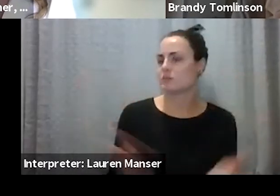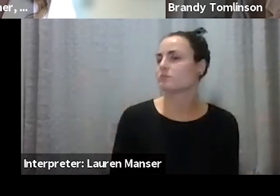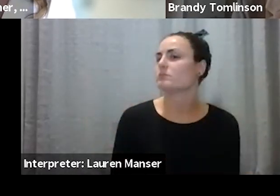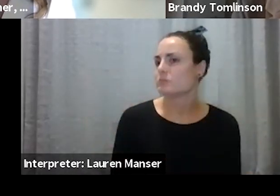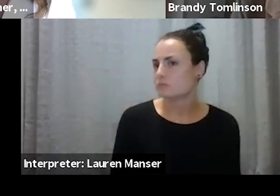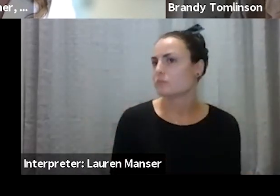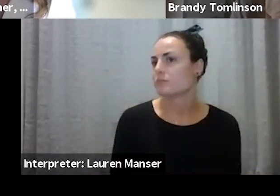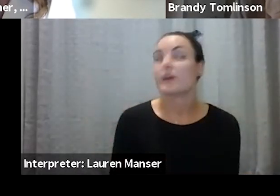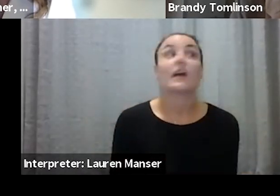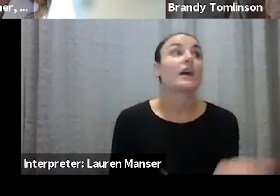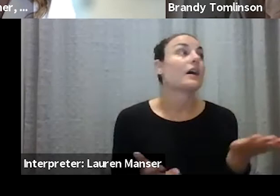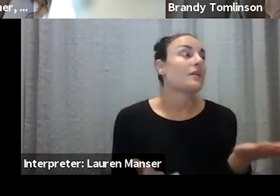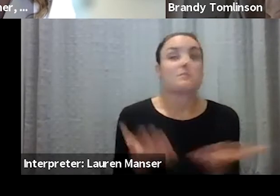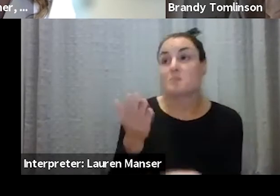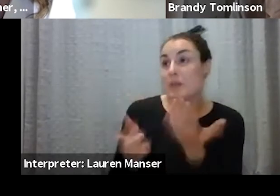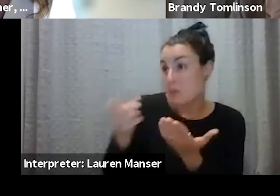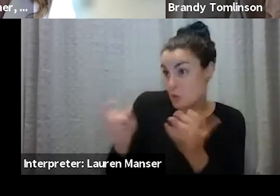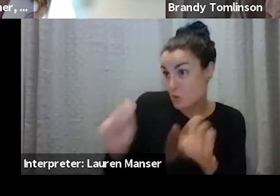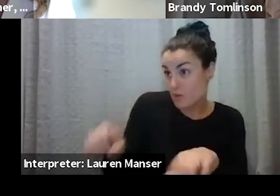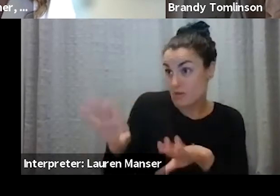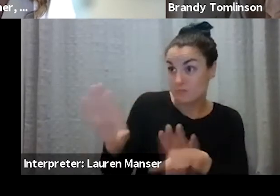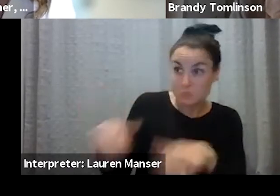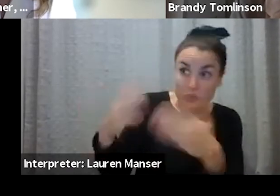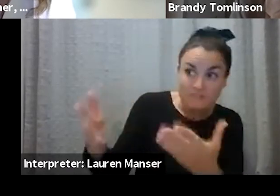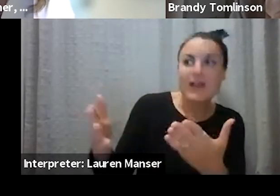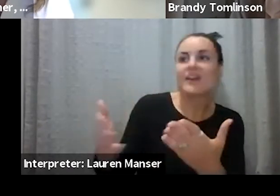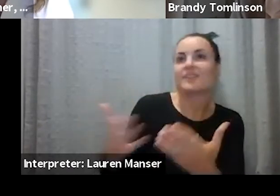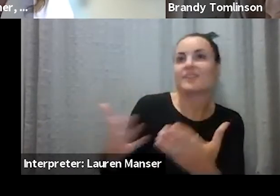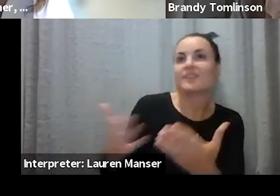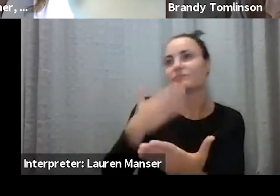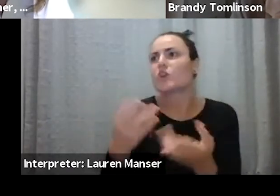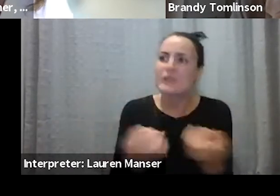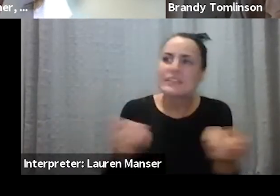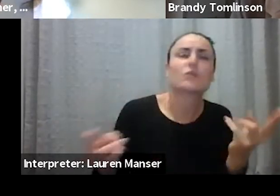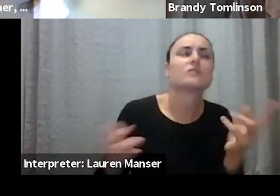What are some good resources or just processes that students need to think about